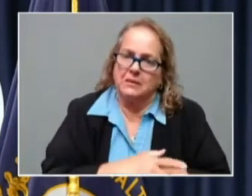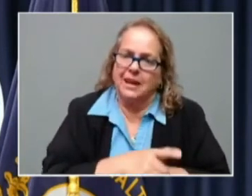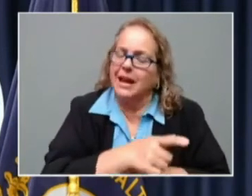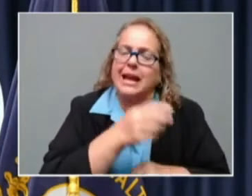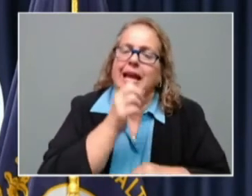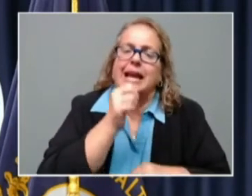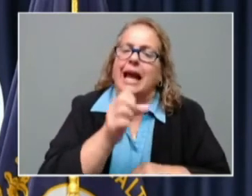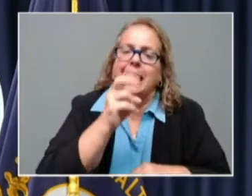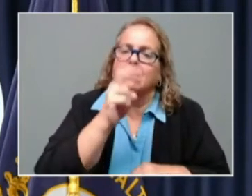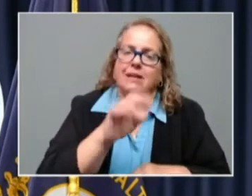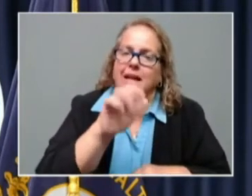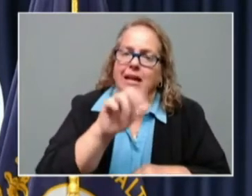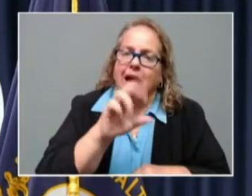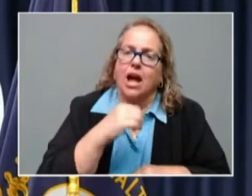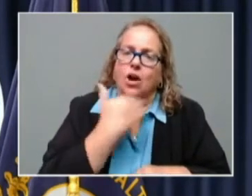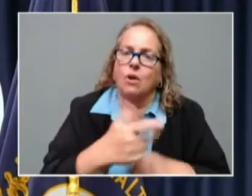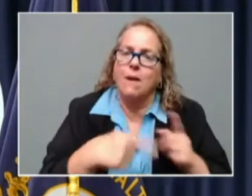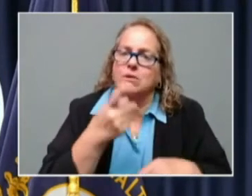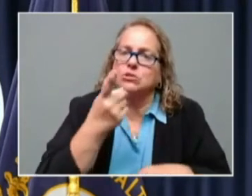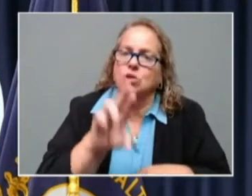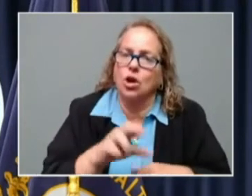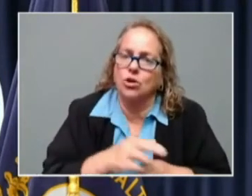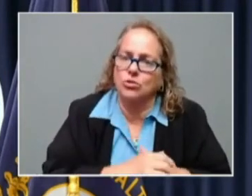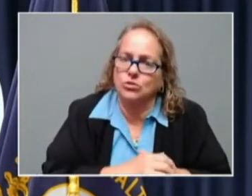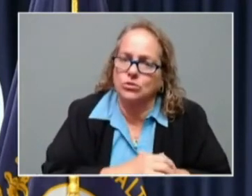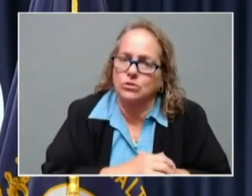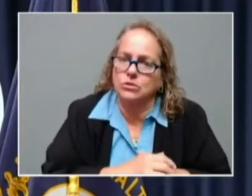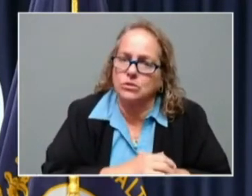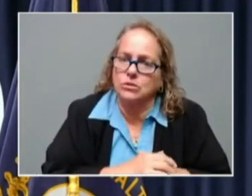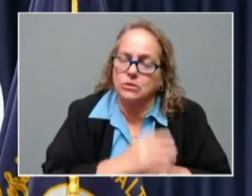having somebody that cares about you that much take that big of a risk. I